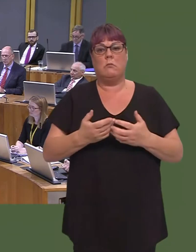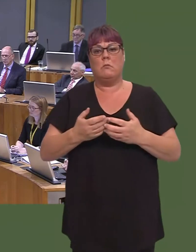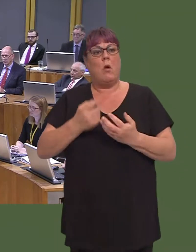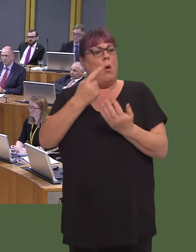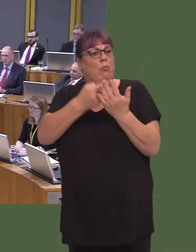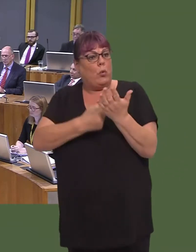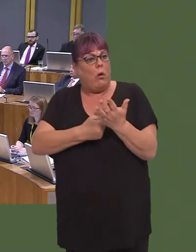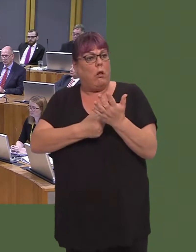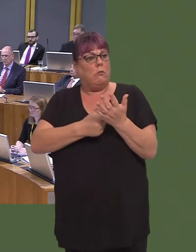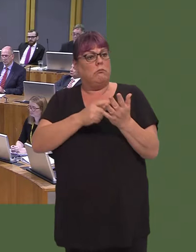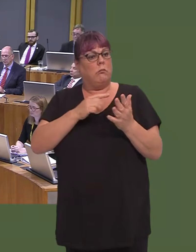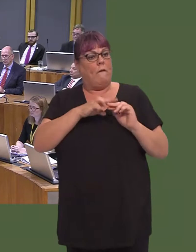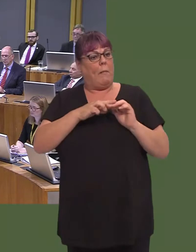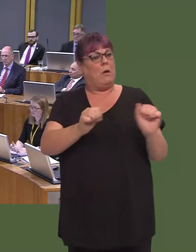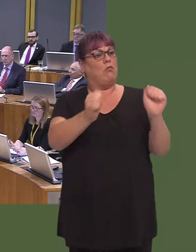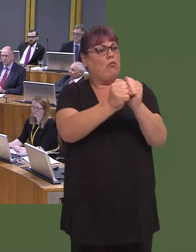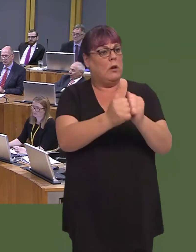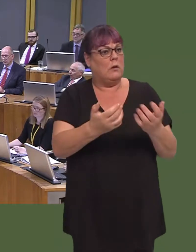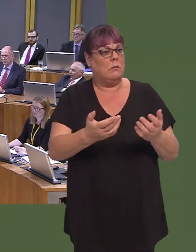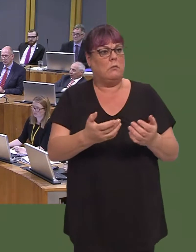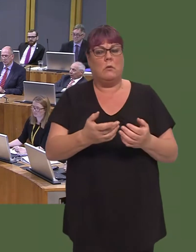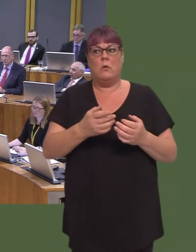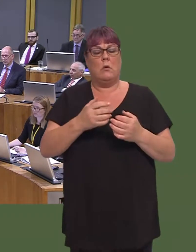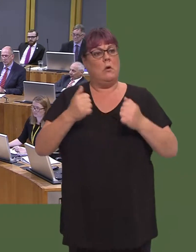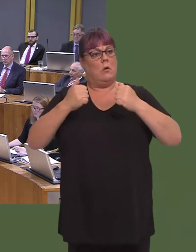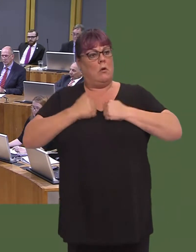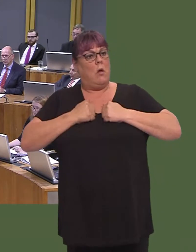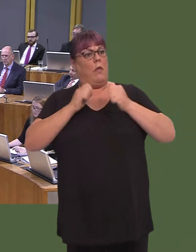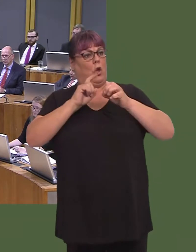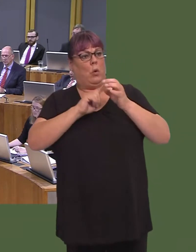by £88 million and has more than 2,000 patients waiting over a year for treatment. These are